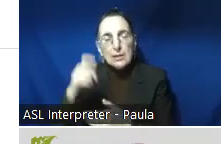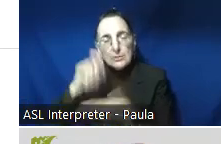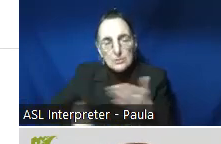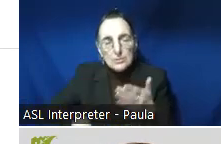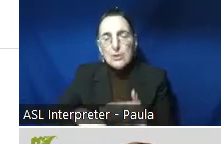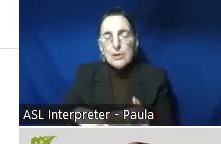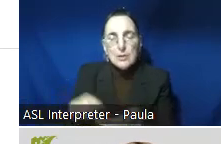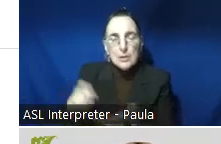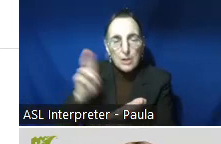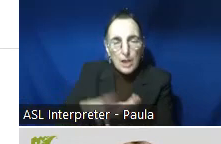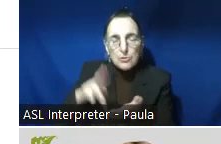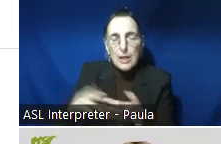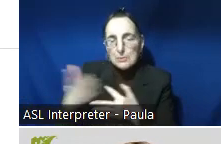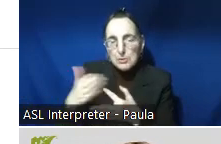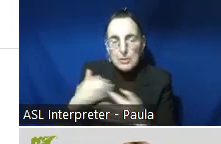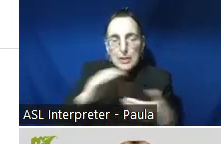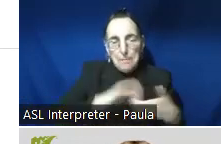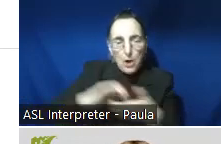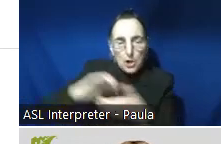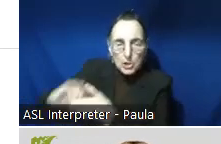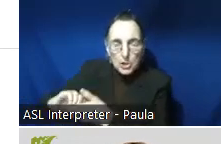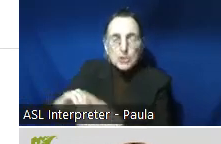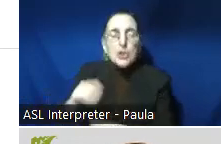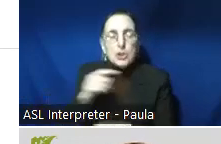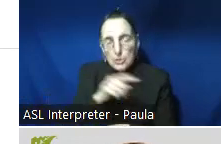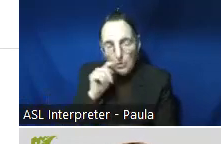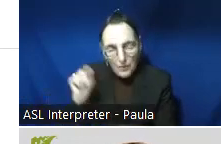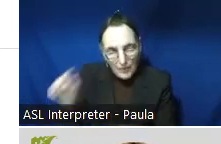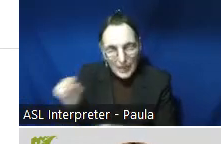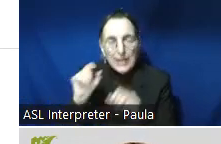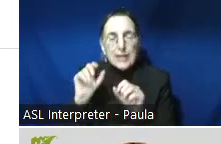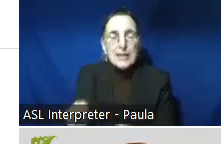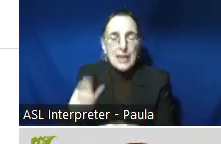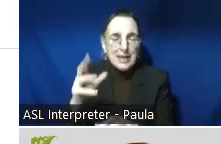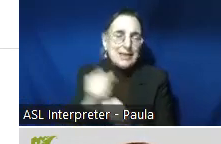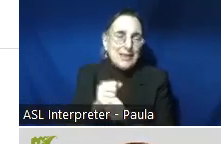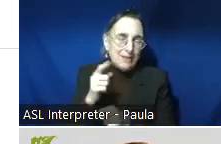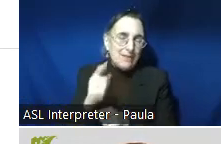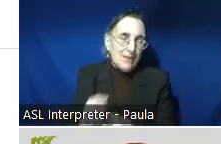can receive the resources of the healthcare entity and other entities. And be able to